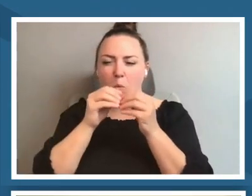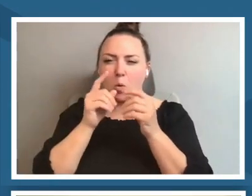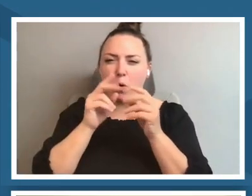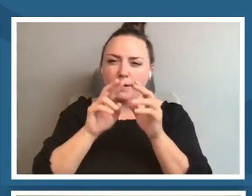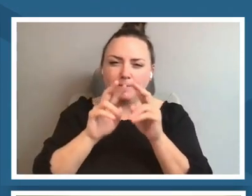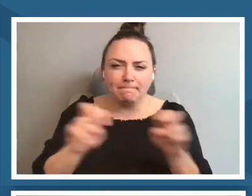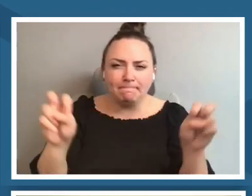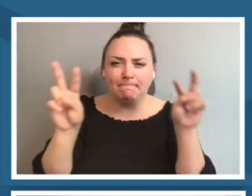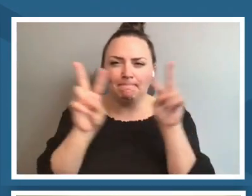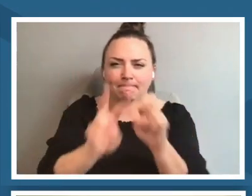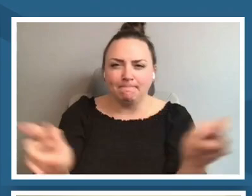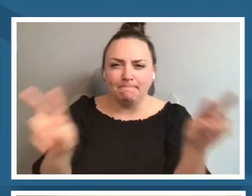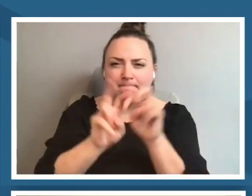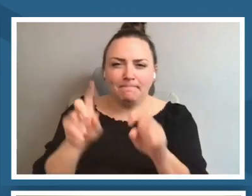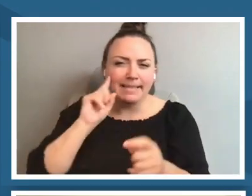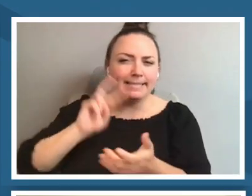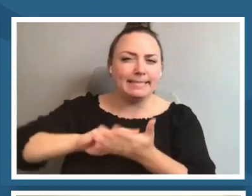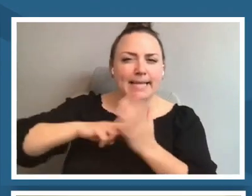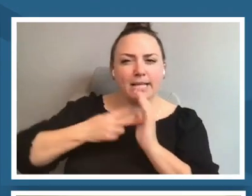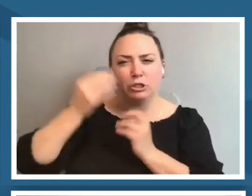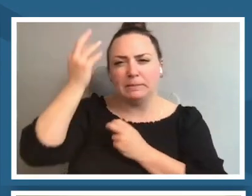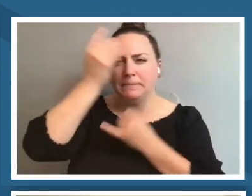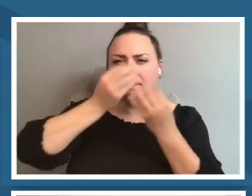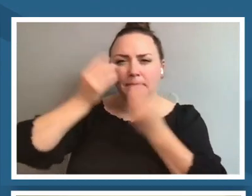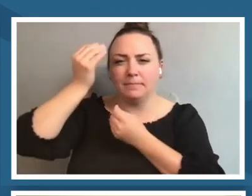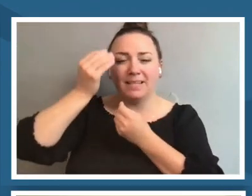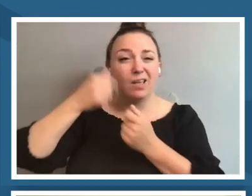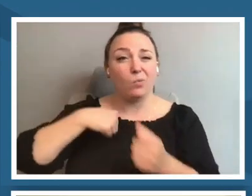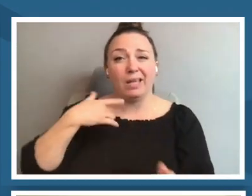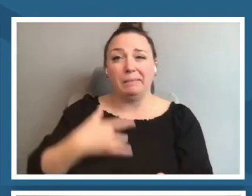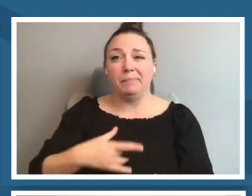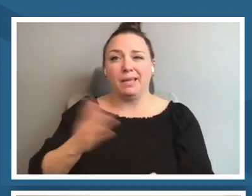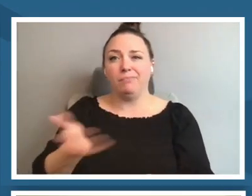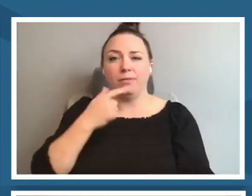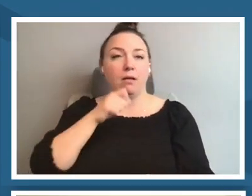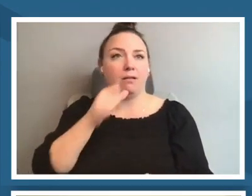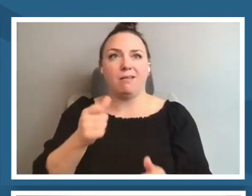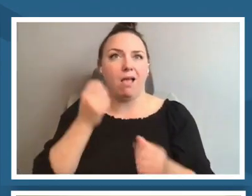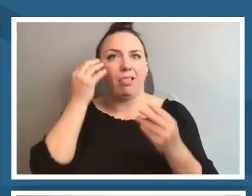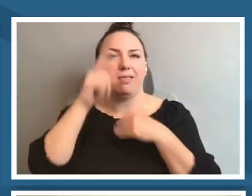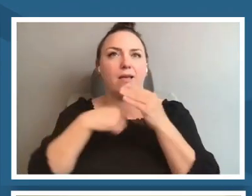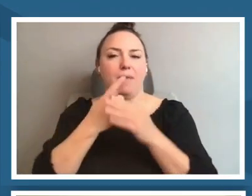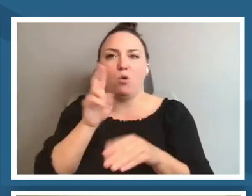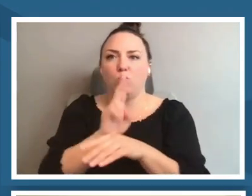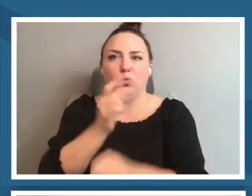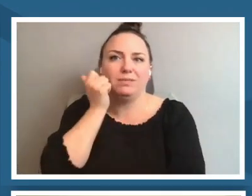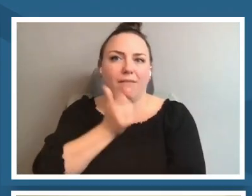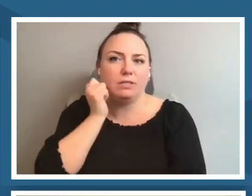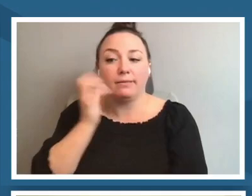where the things that we kind of mindlessly and habitually use every day